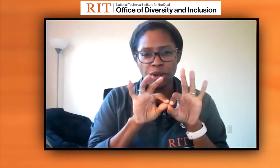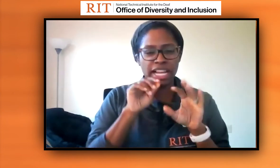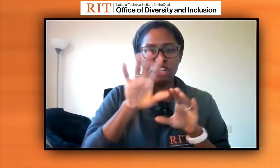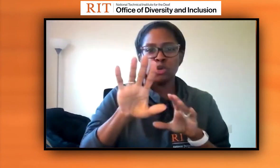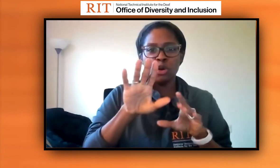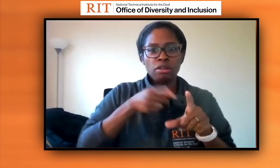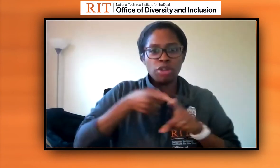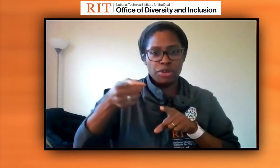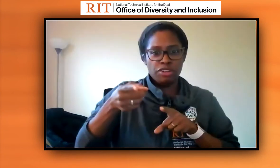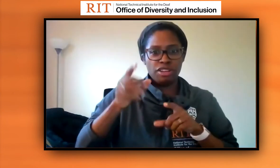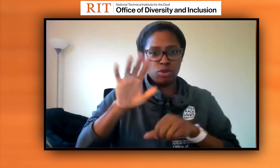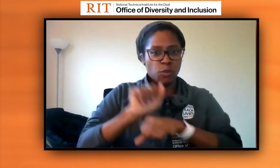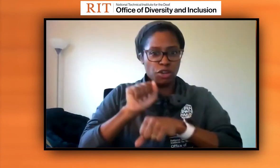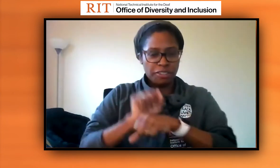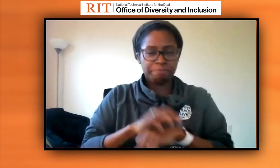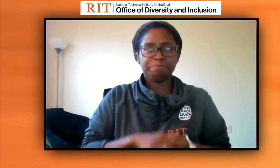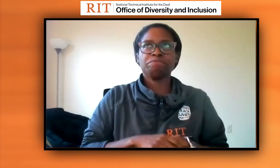as we carry skills through in our careers.